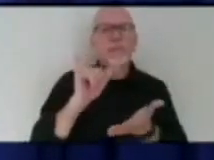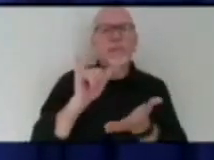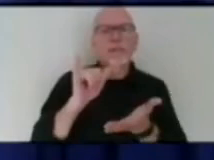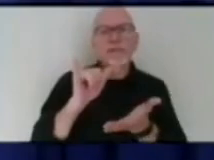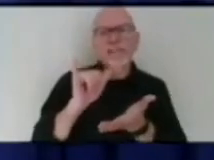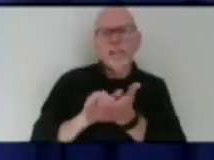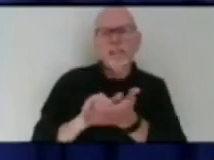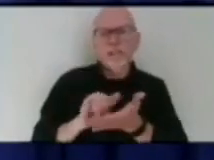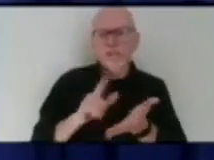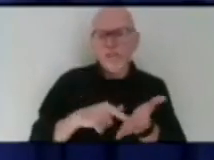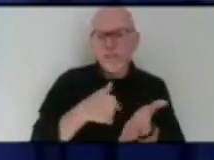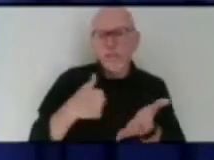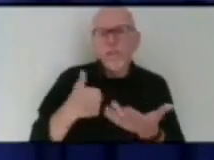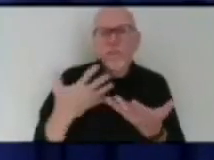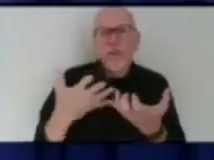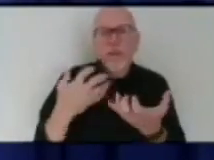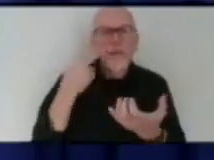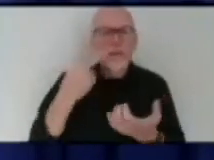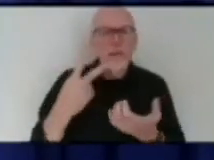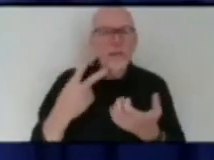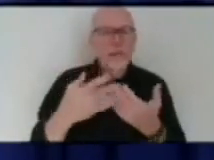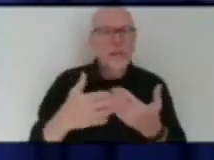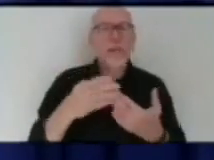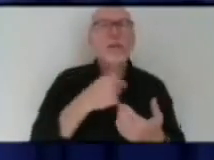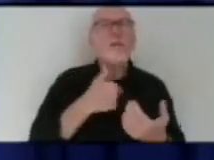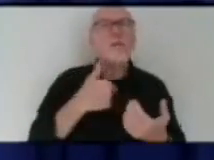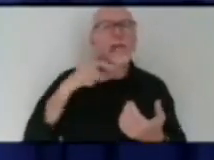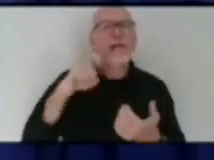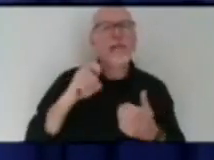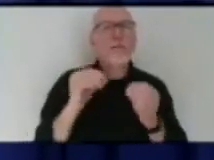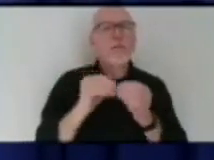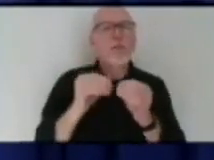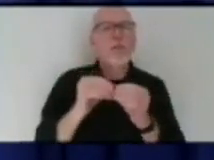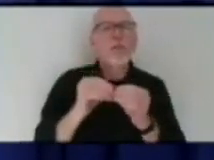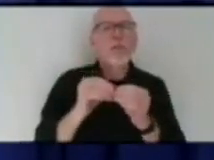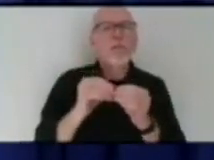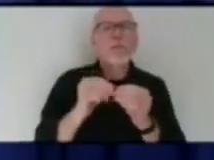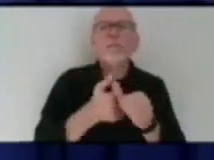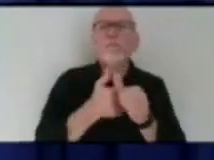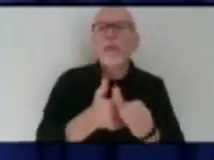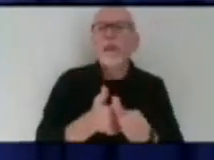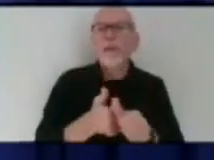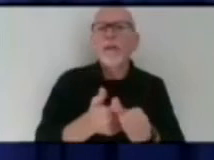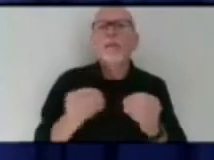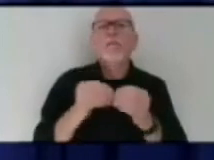we wanna be in. And we need mawr, uh, compliance and enforcement, just like